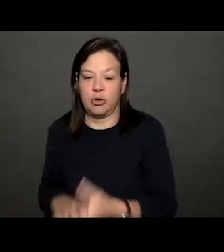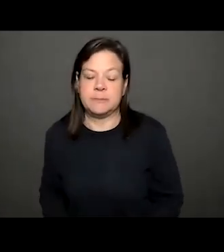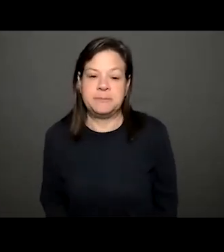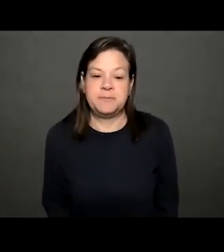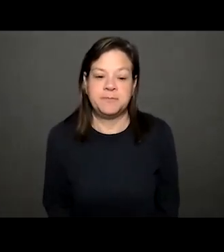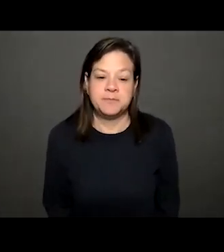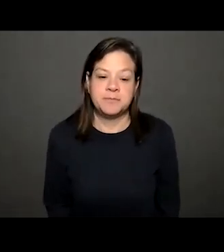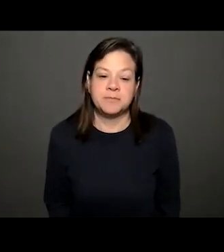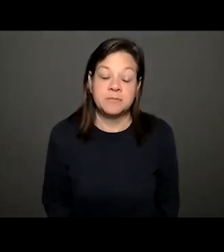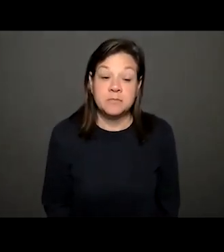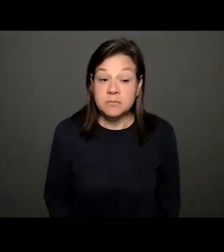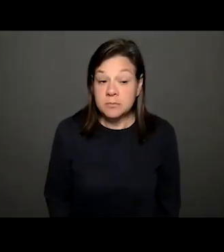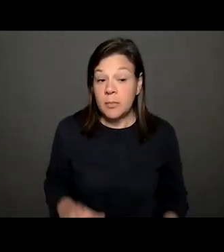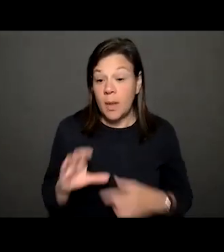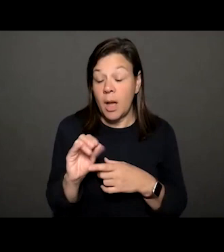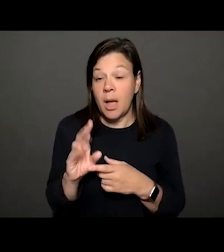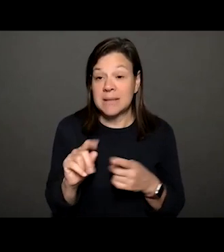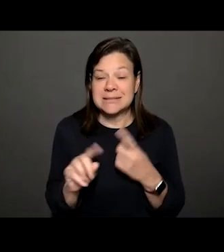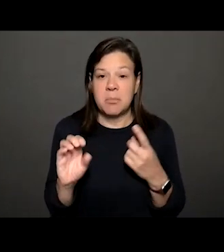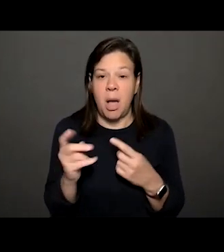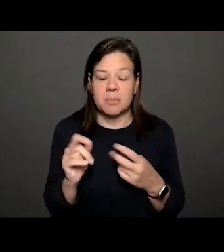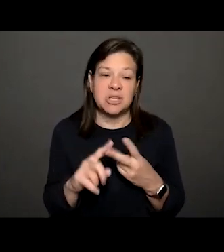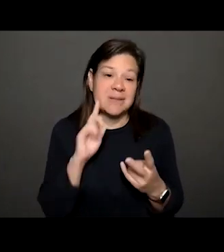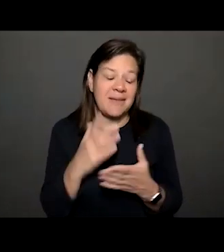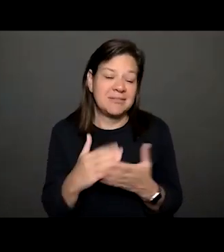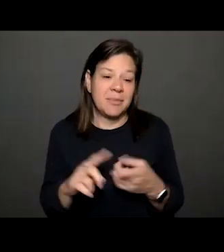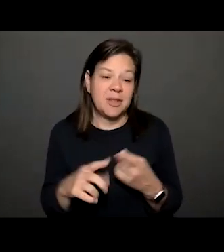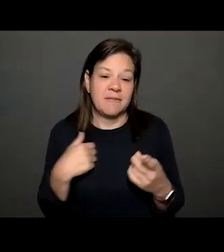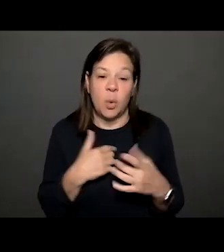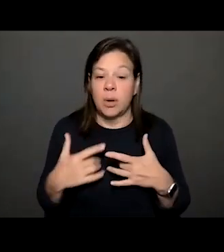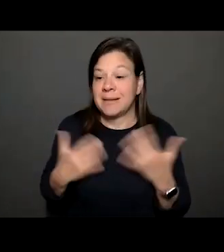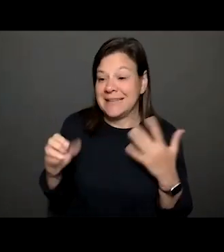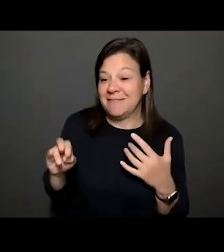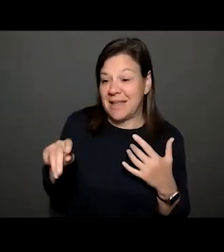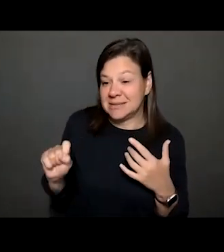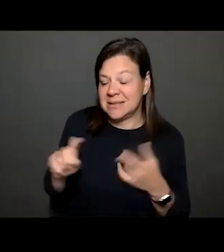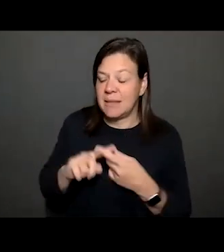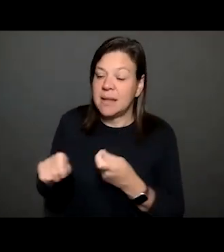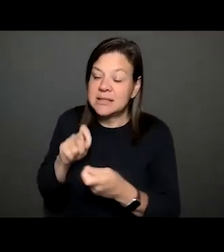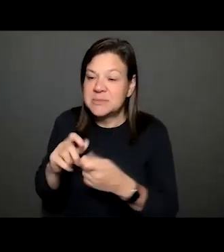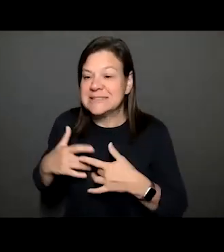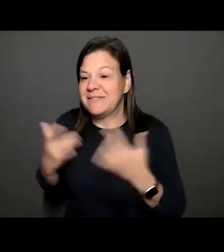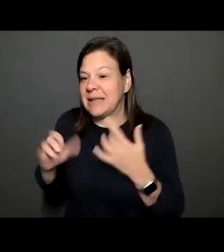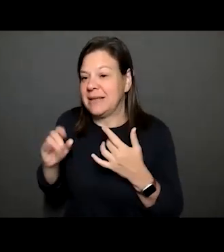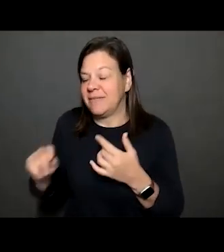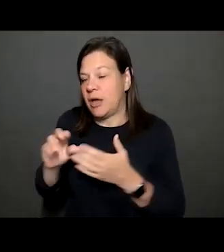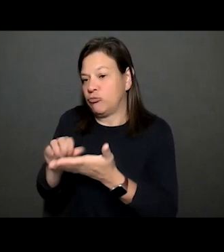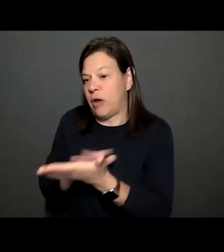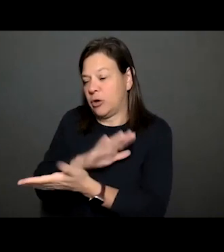AND FOR CUSTOM OBJECTS FOR EVENTS AND THEN A RECORD COVERING ALL THE DETAILS OF THAT EVENT.